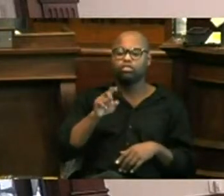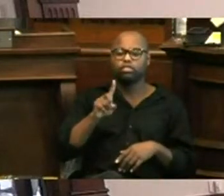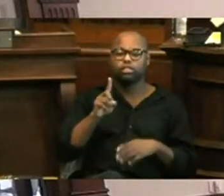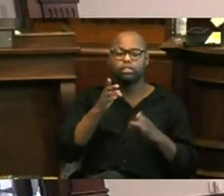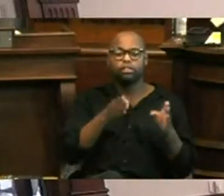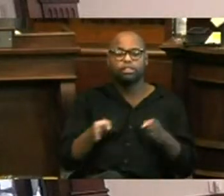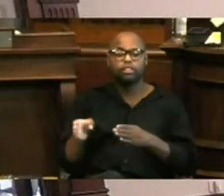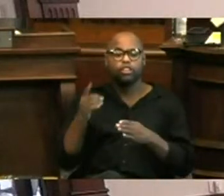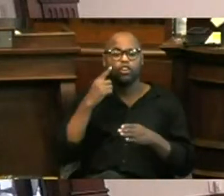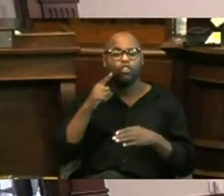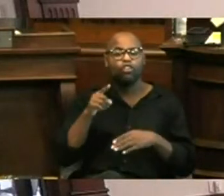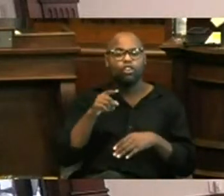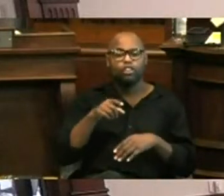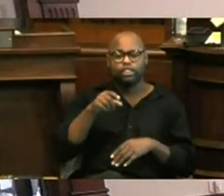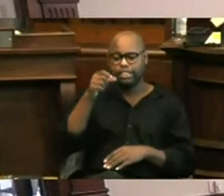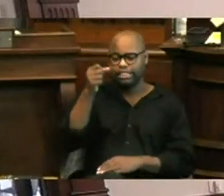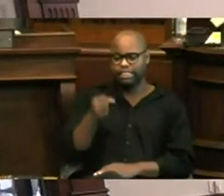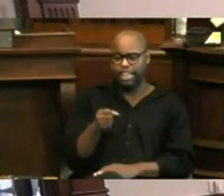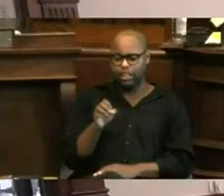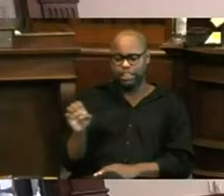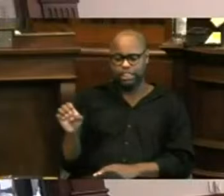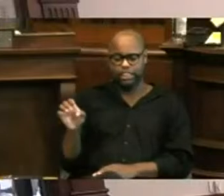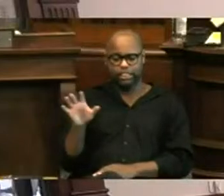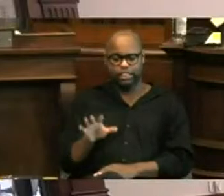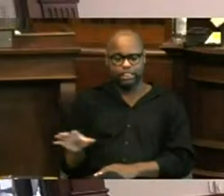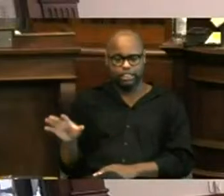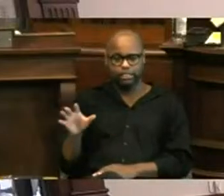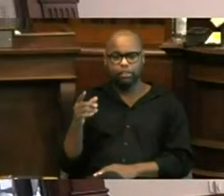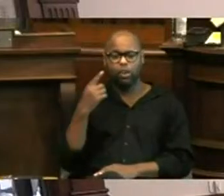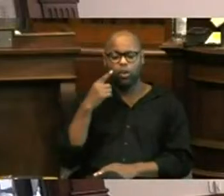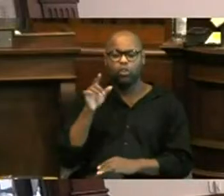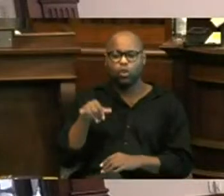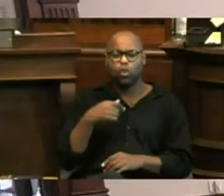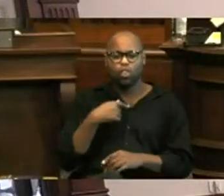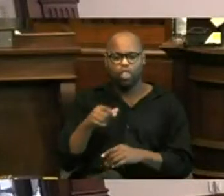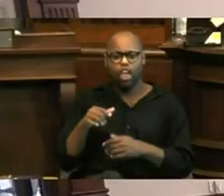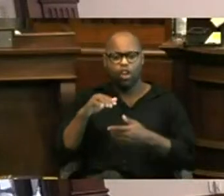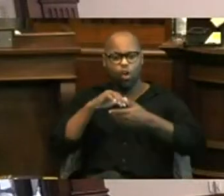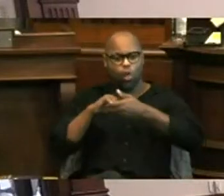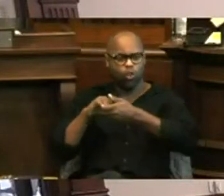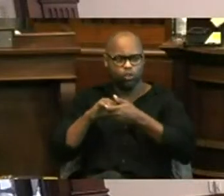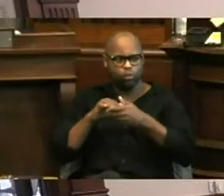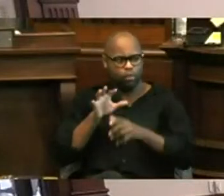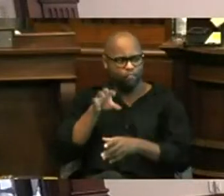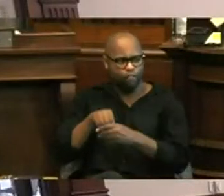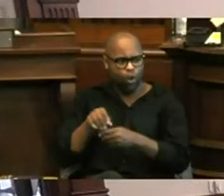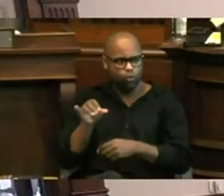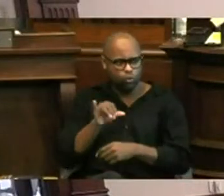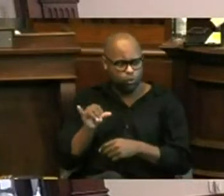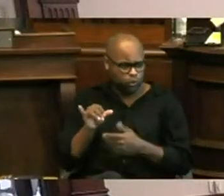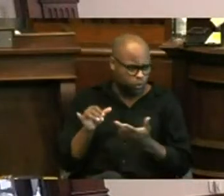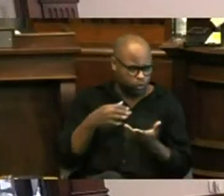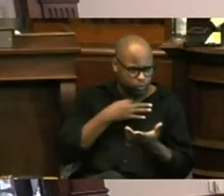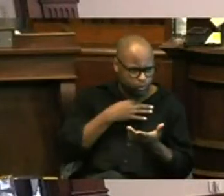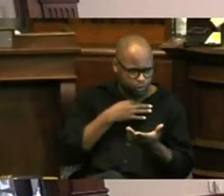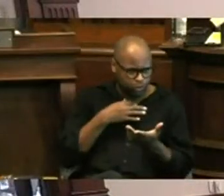Lupien. So Highland planning is in for the southeast quadrant.